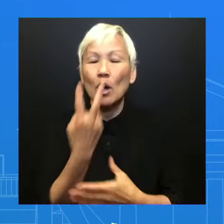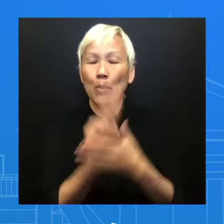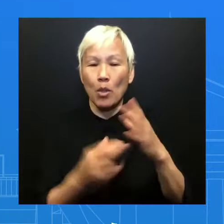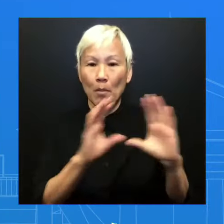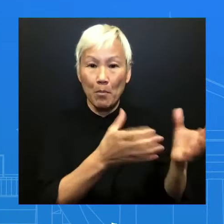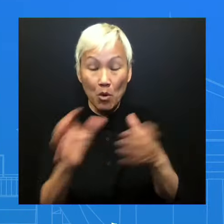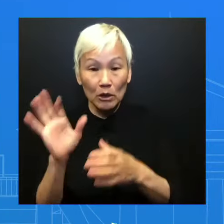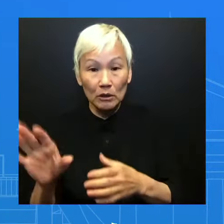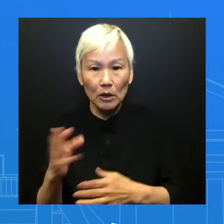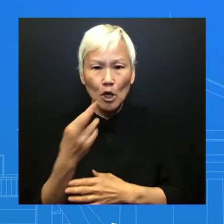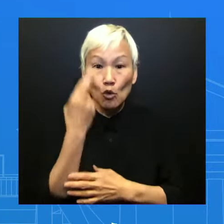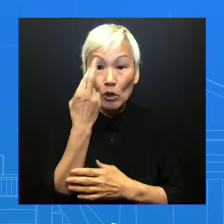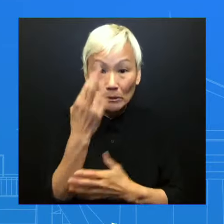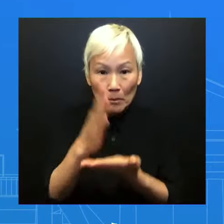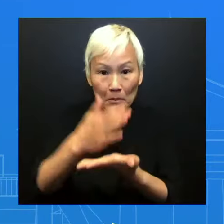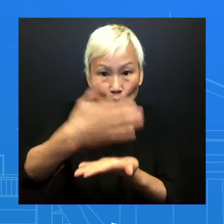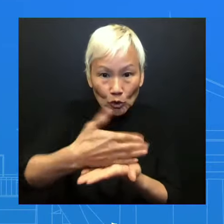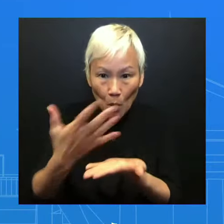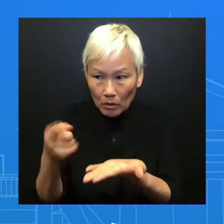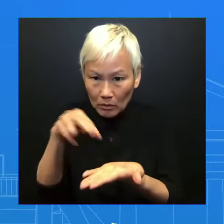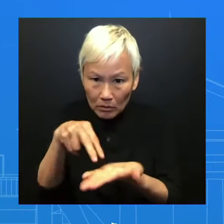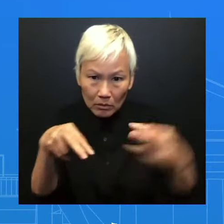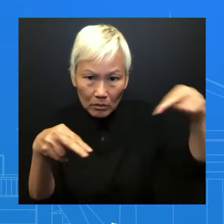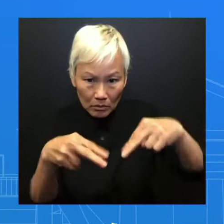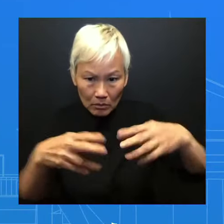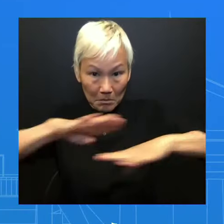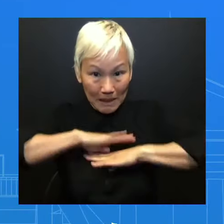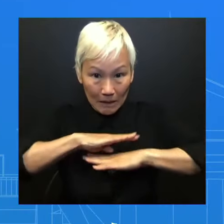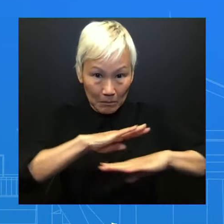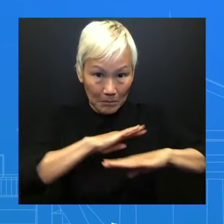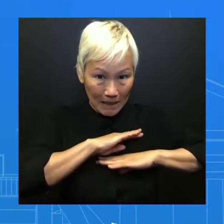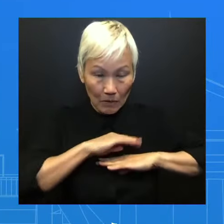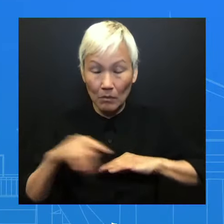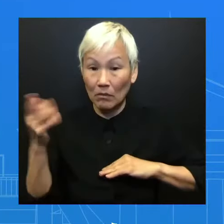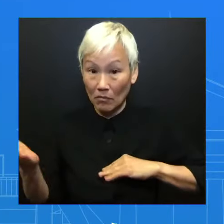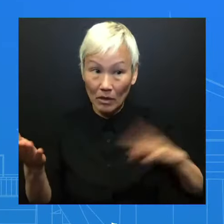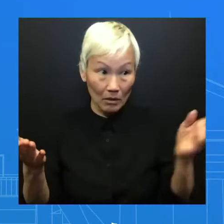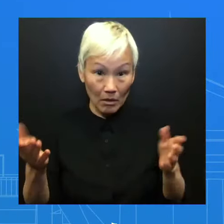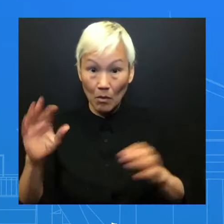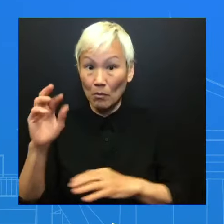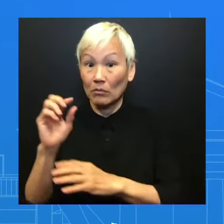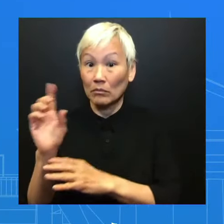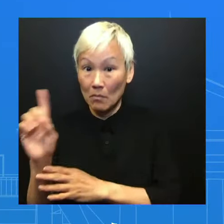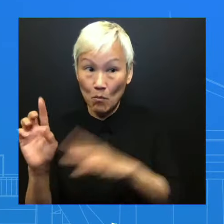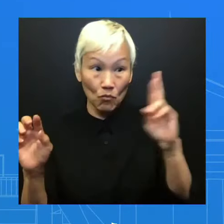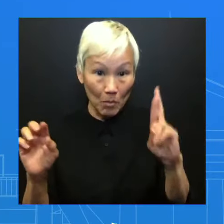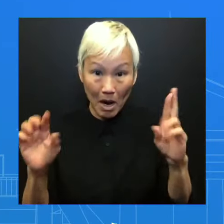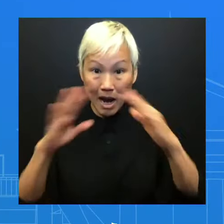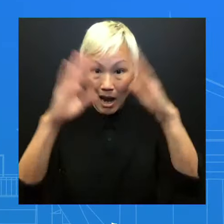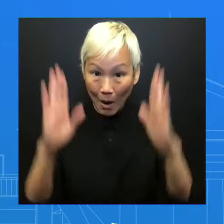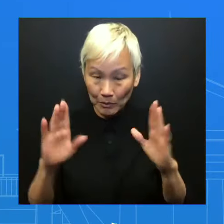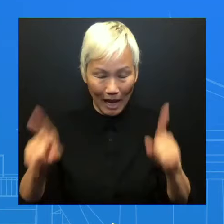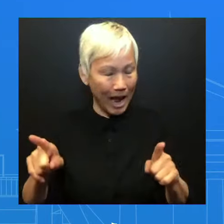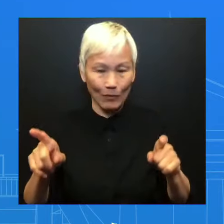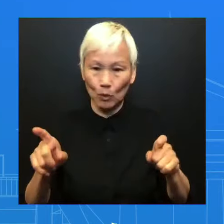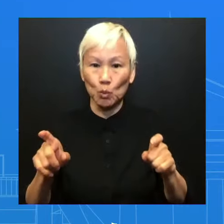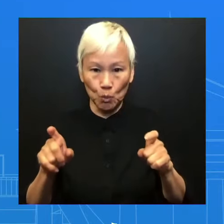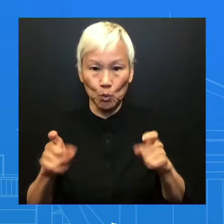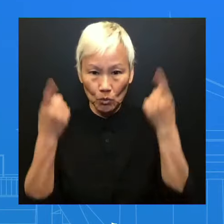both Democrats and Republicans in the House and in the Senate. And if you look at votes -- votes during the Trump administration -- 70 to --